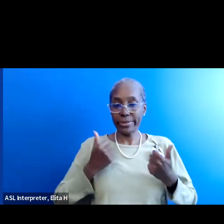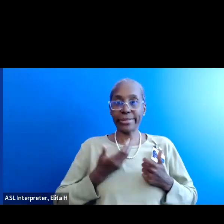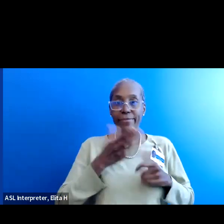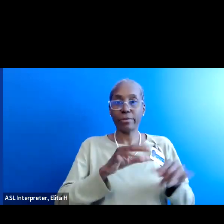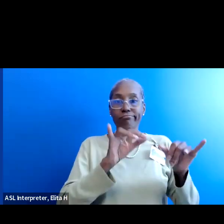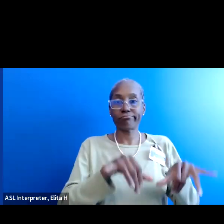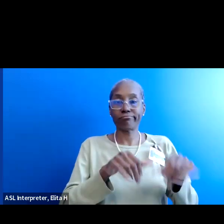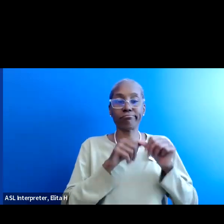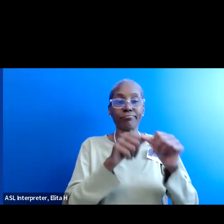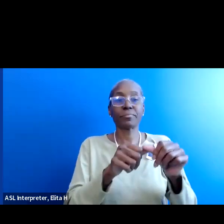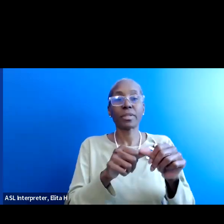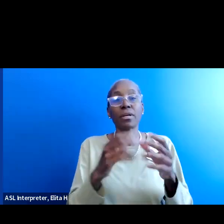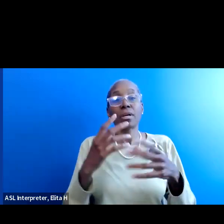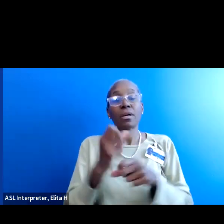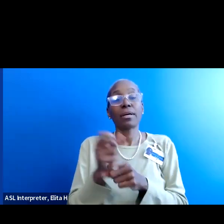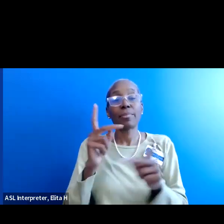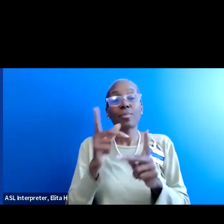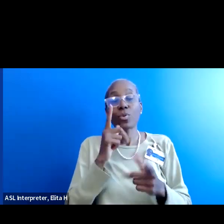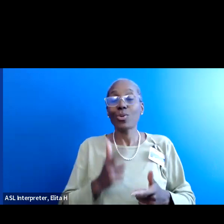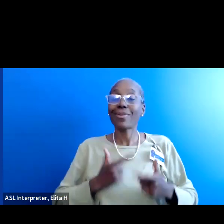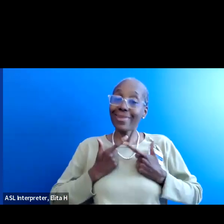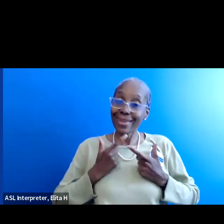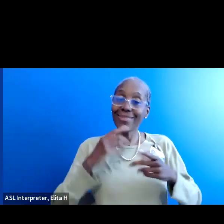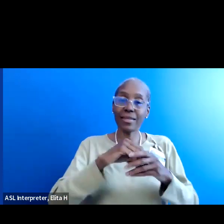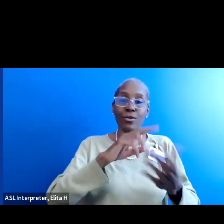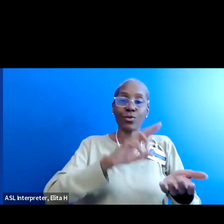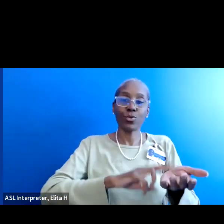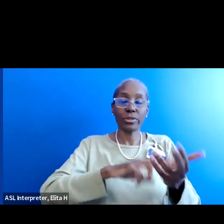As I mentioned, individuals living in nursing facilities and residential